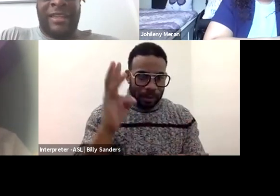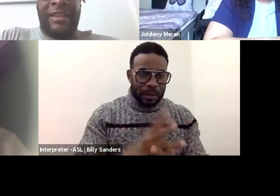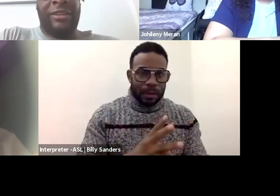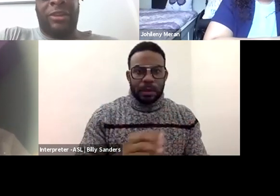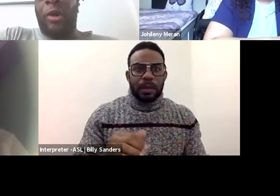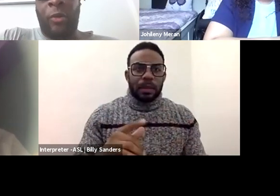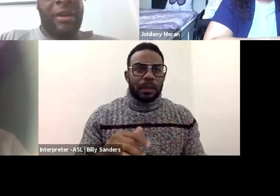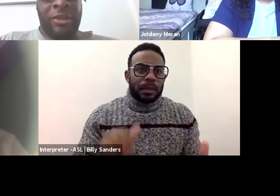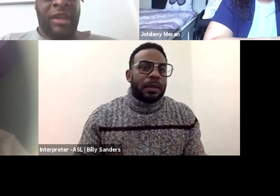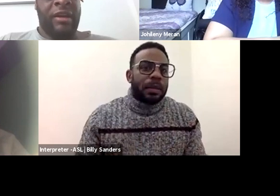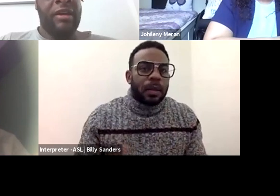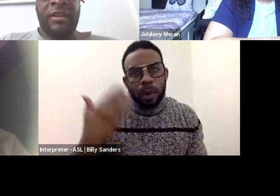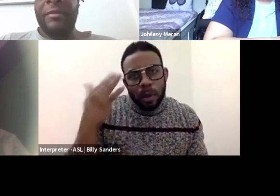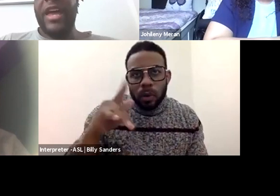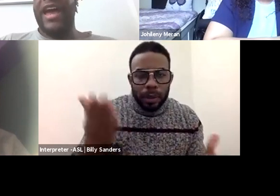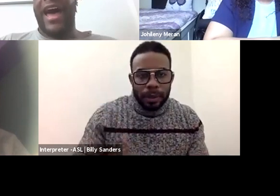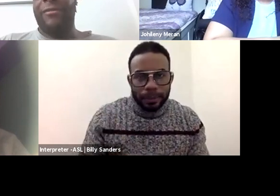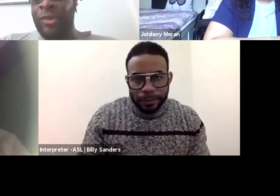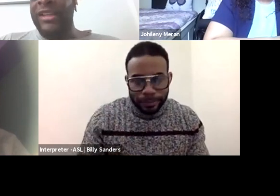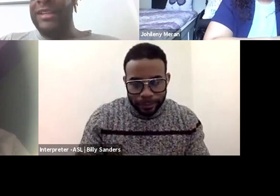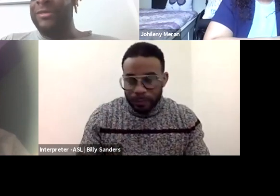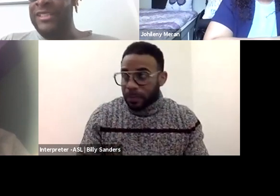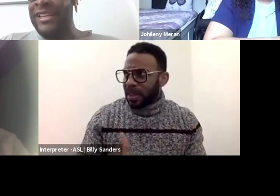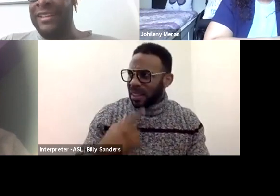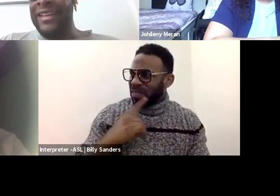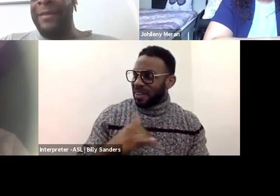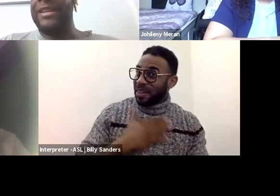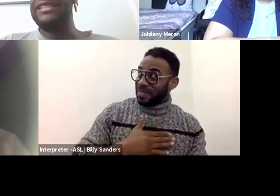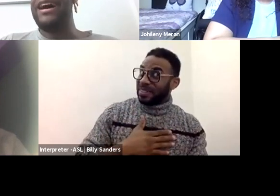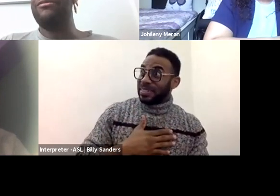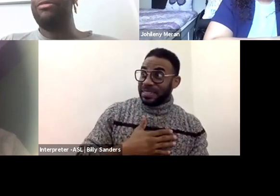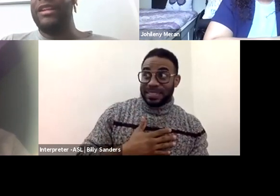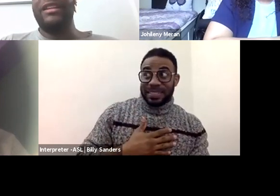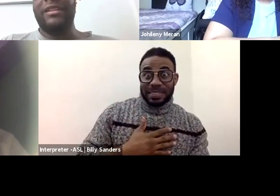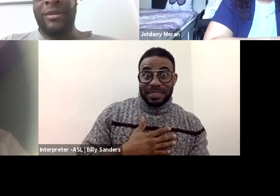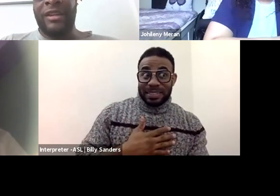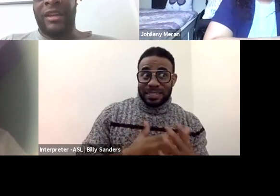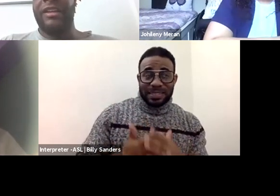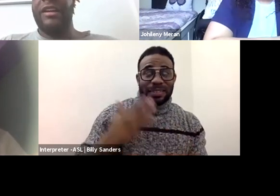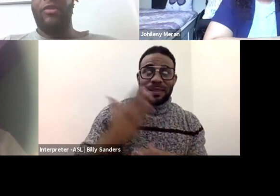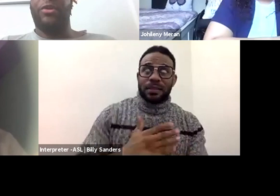Like we know you are here. And I really appreciate that. It got really annoying when you are